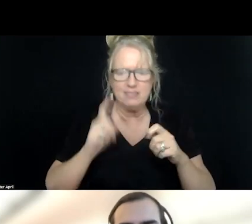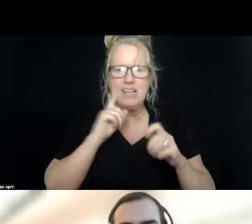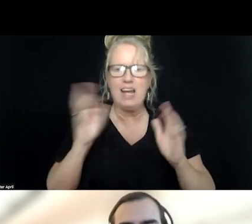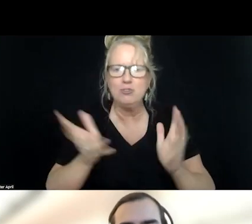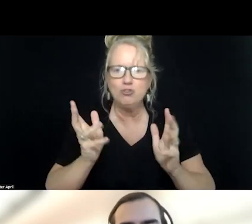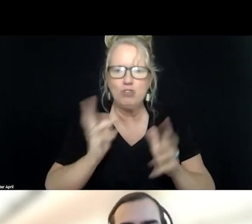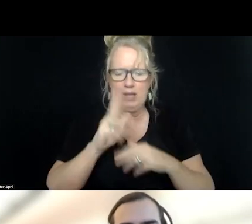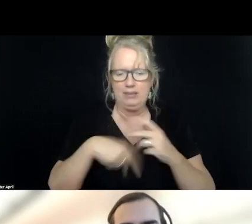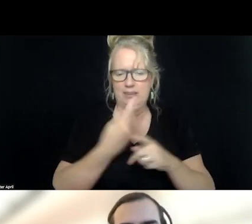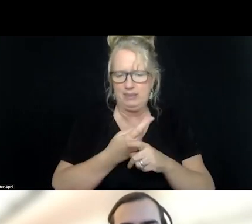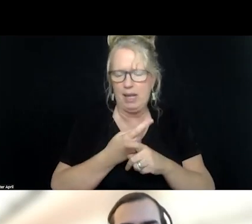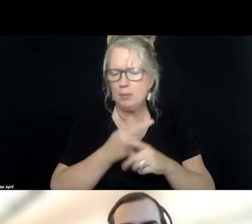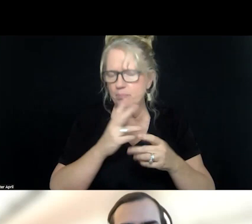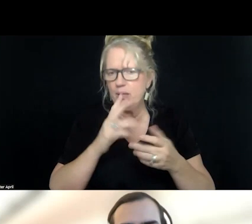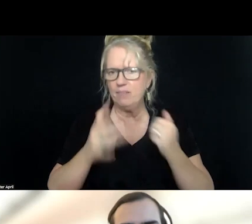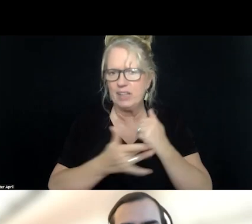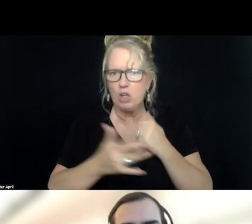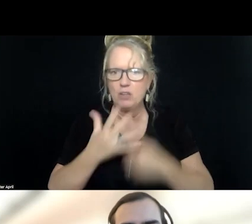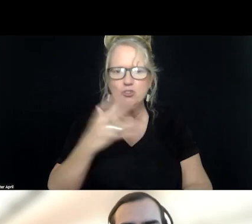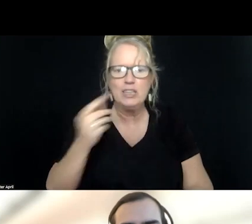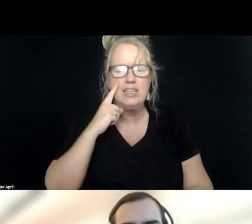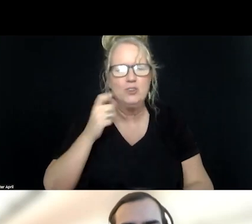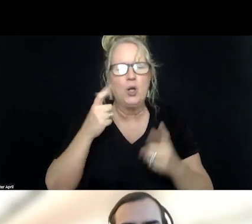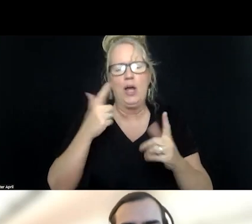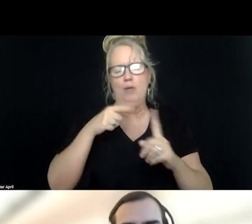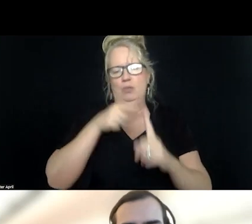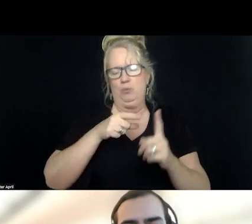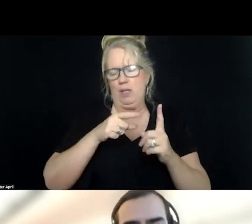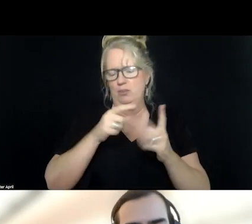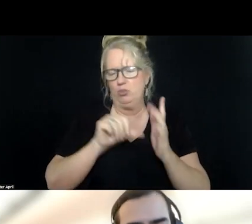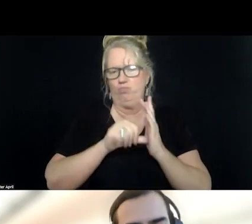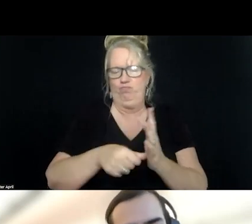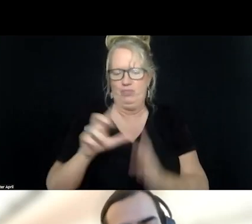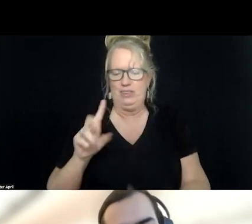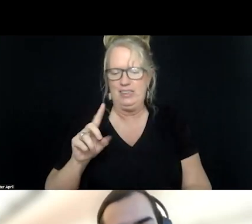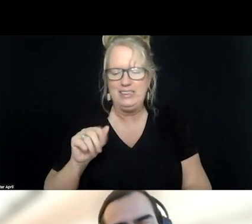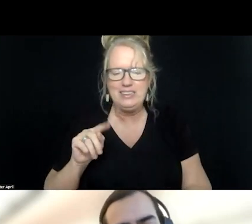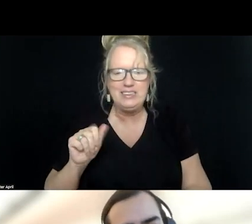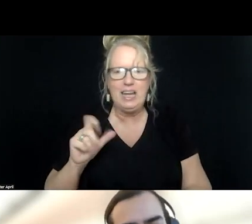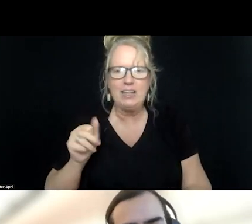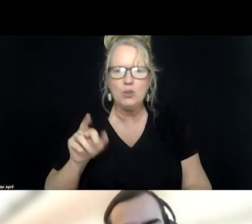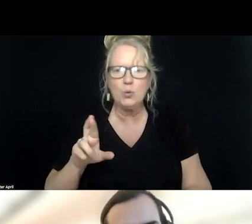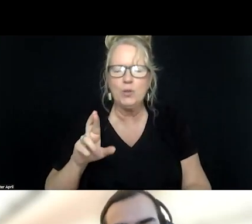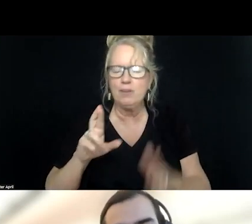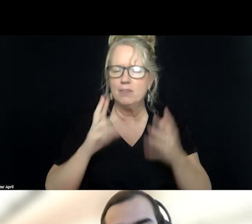AND I WANTED TO HIGHLIGHT THIS UP SAID AND JUST HOW MUCH EXCITING